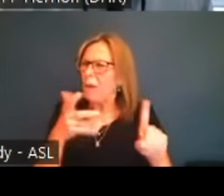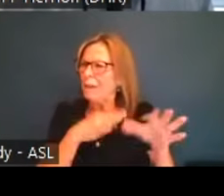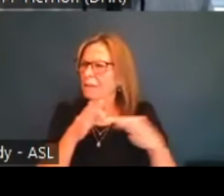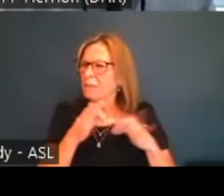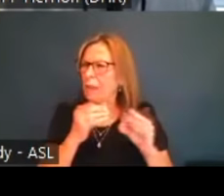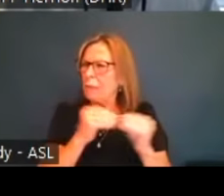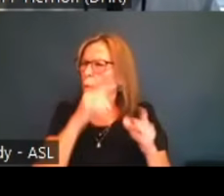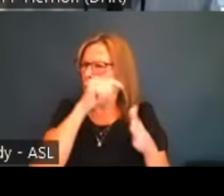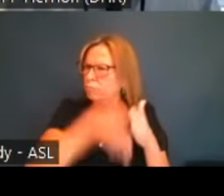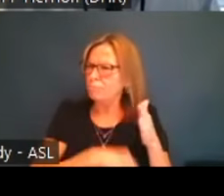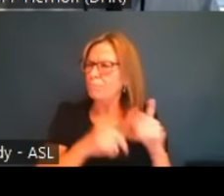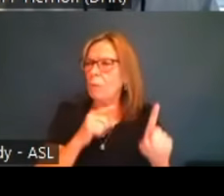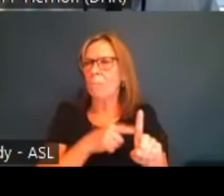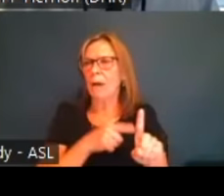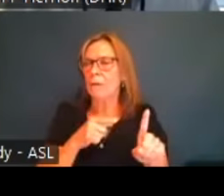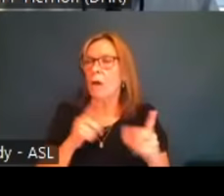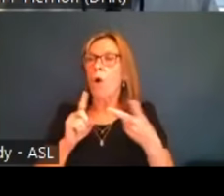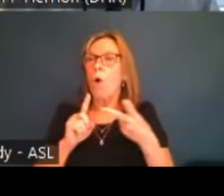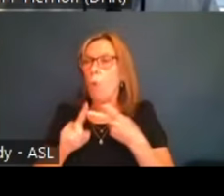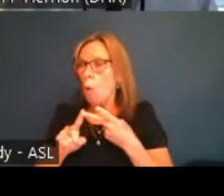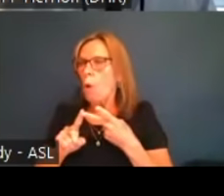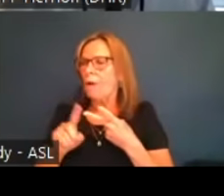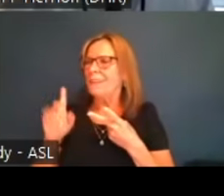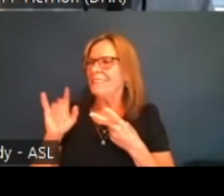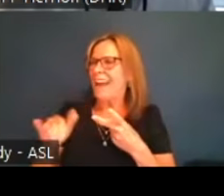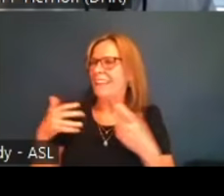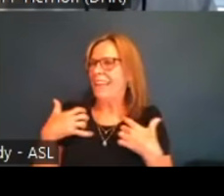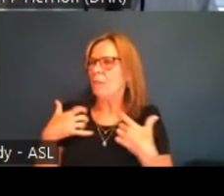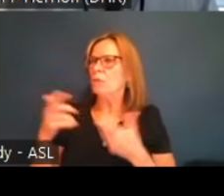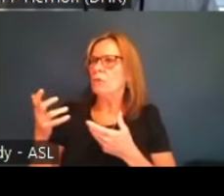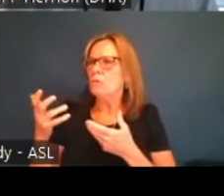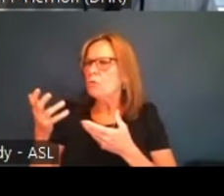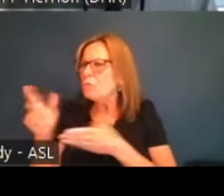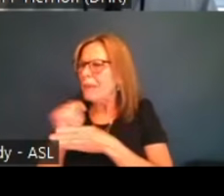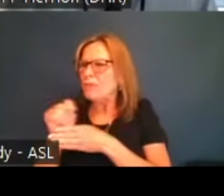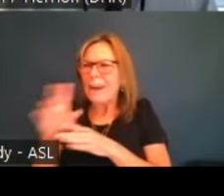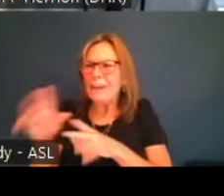person down with PTSD by engaging in an activity, And